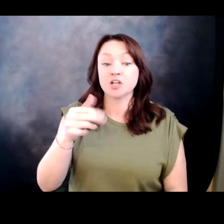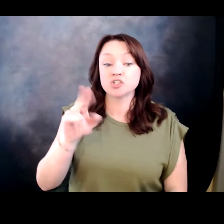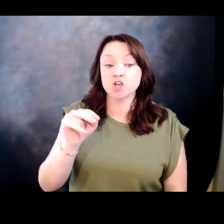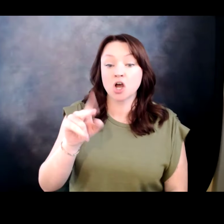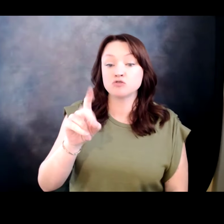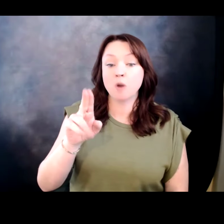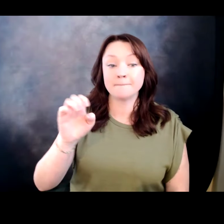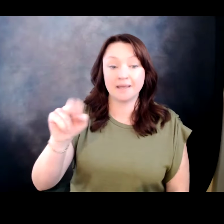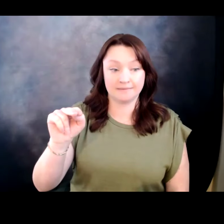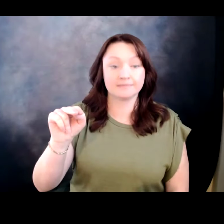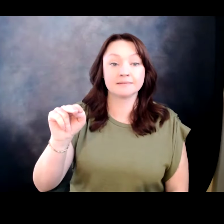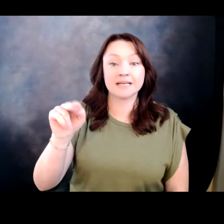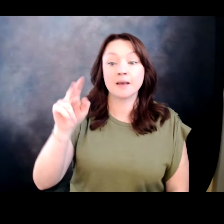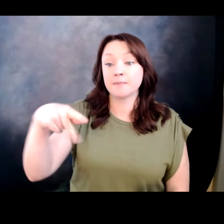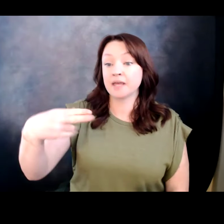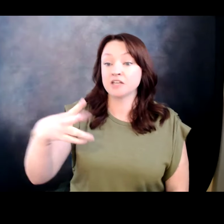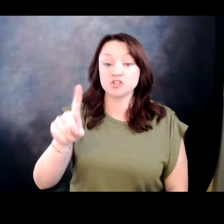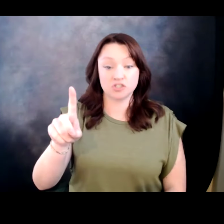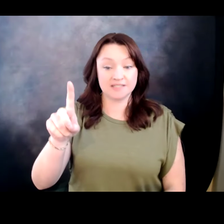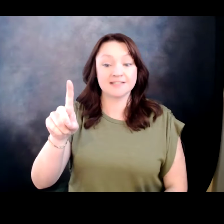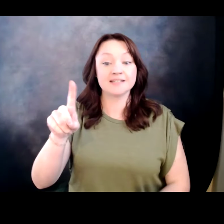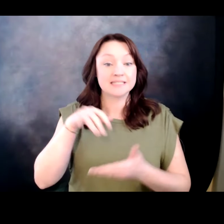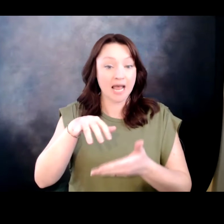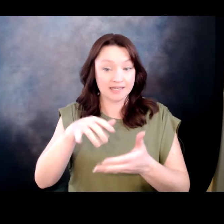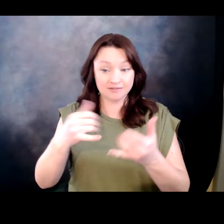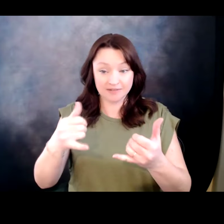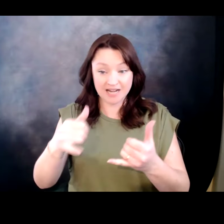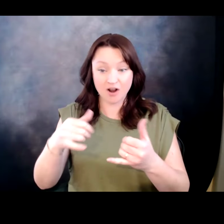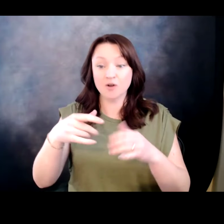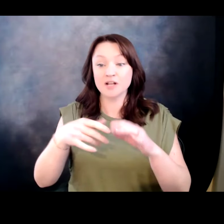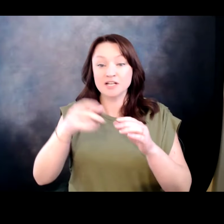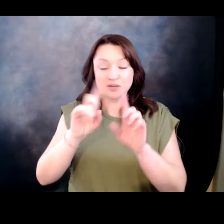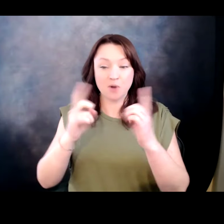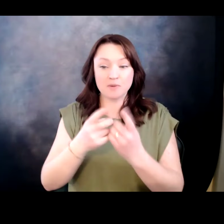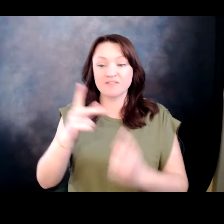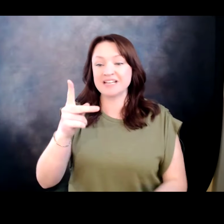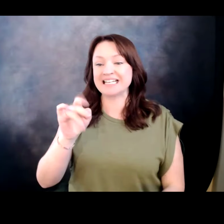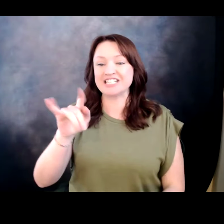John is a PhD candidate in the department of kinesiology and health promotion at the University of Kentucky